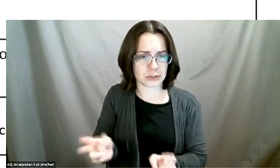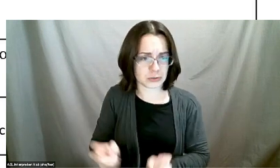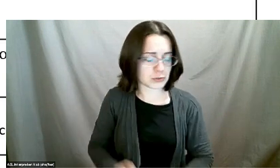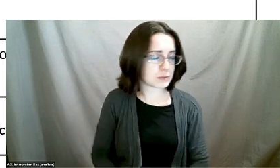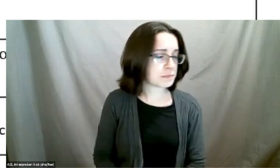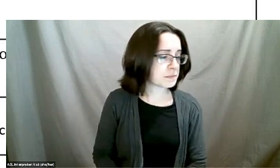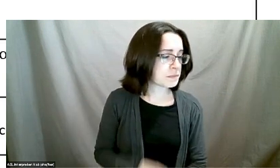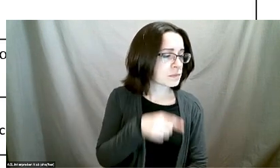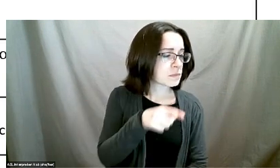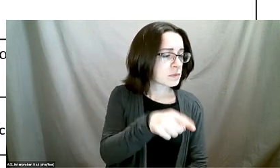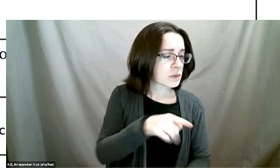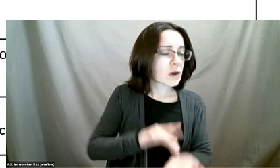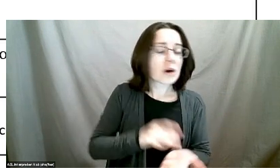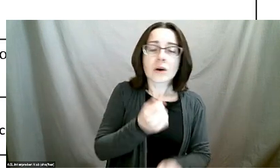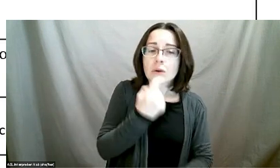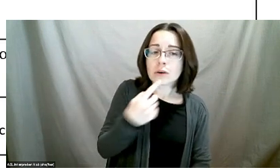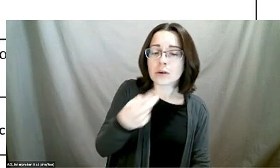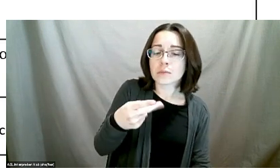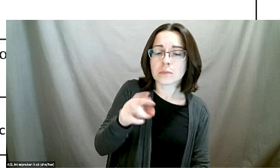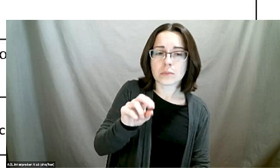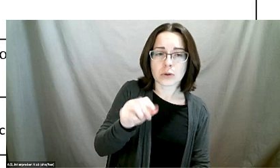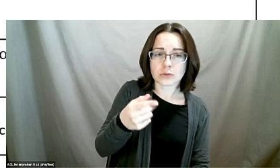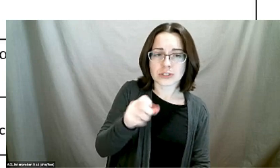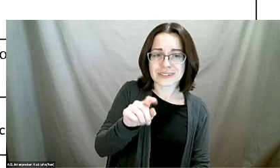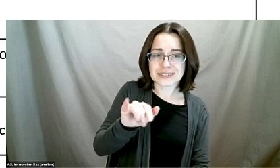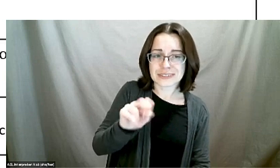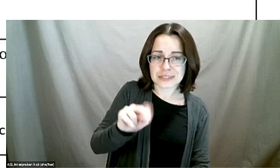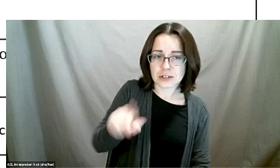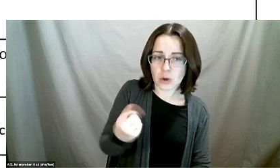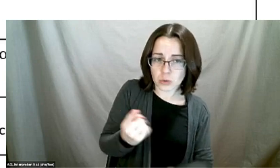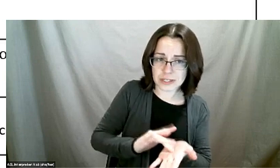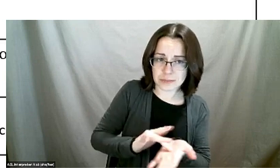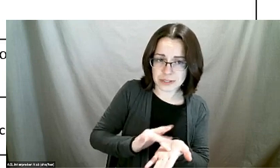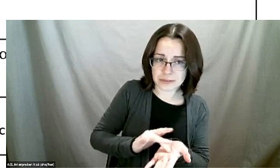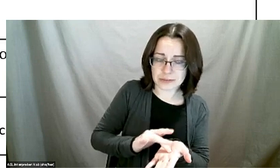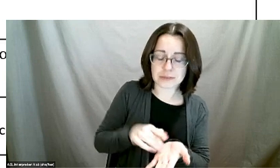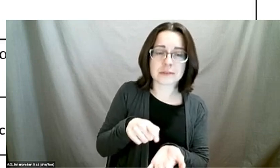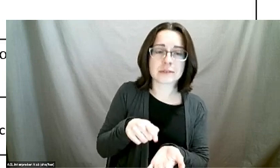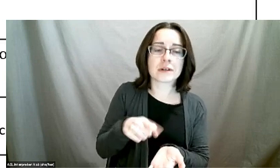I'd like to just say. I think that published amenorrhea rates on